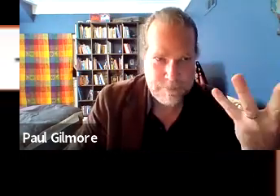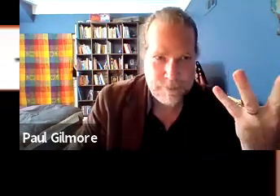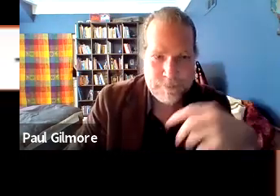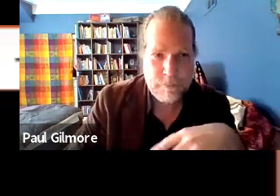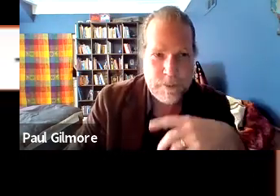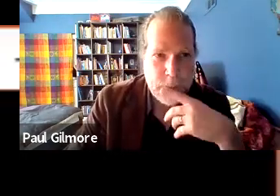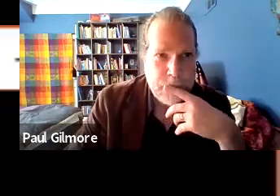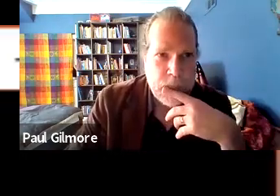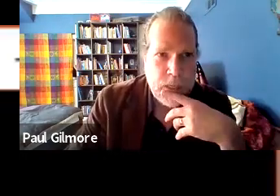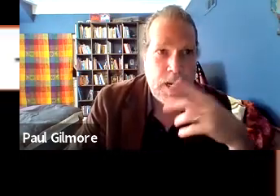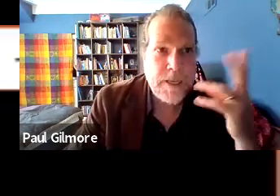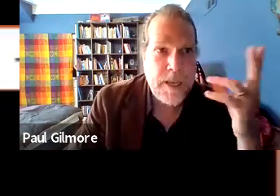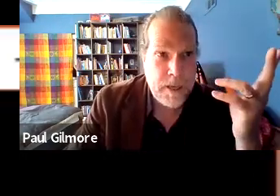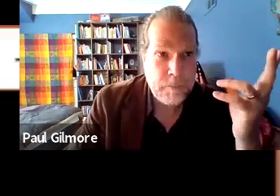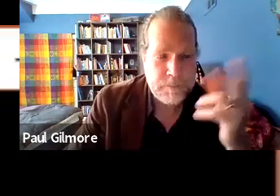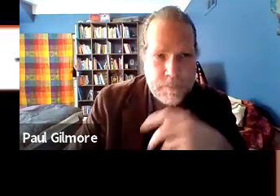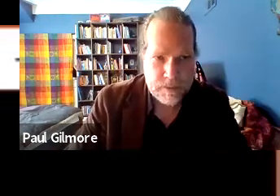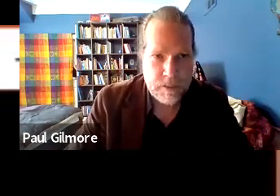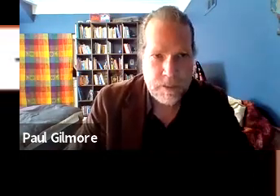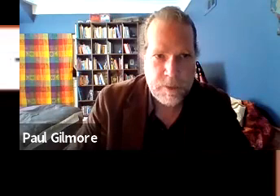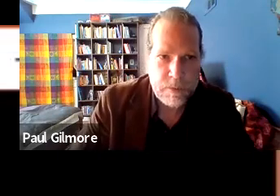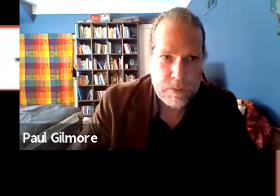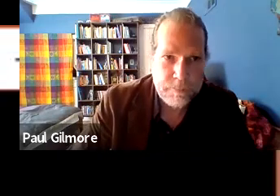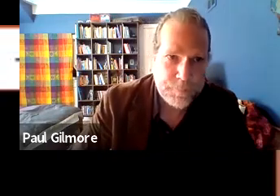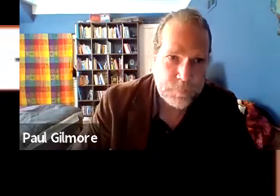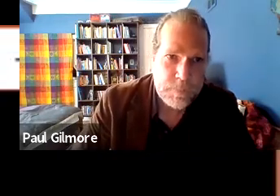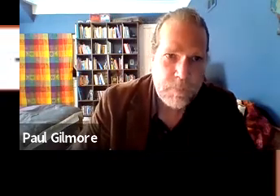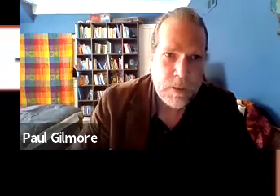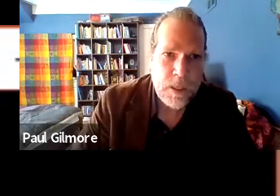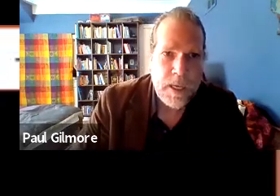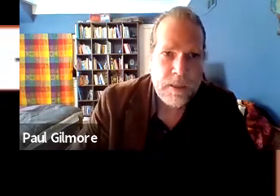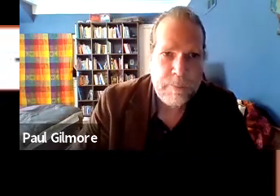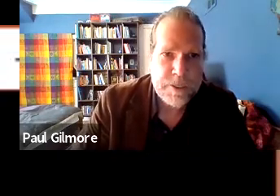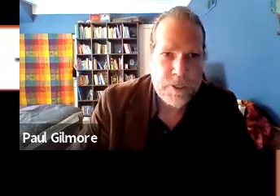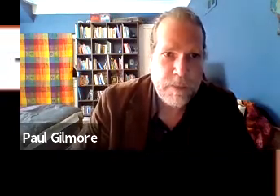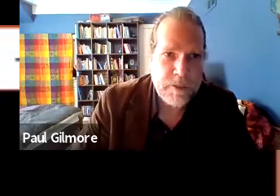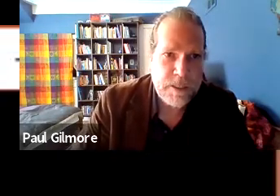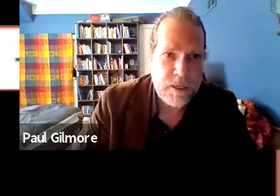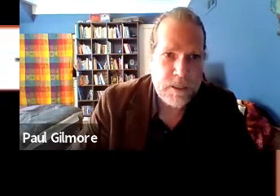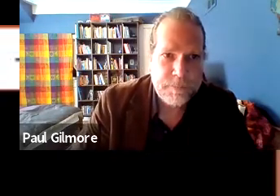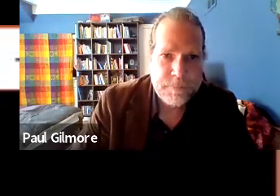you know, here we go. I am. That's the name of the poem. In the picture on my green card,